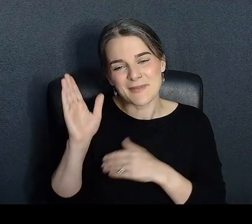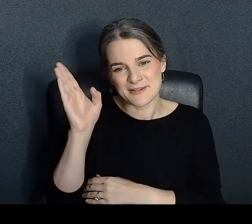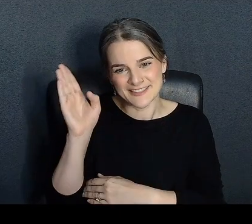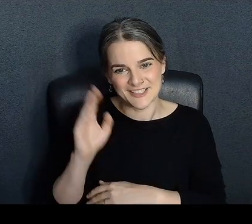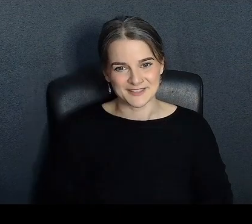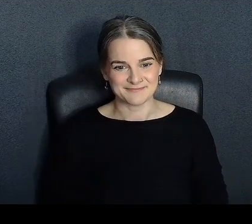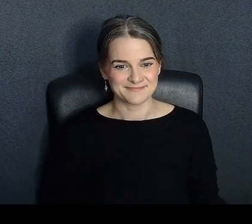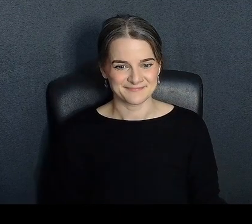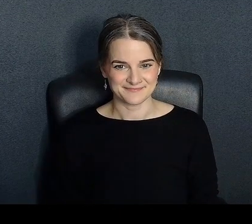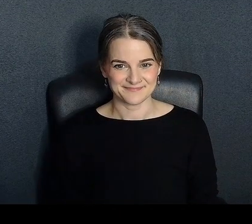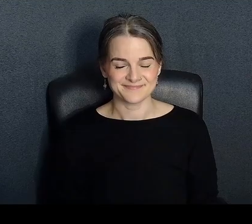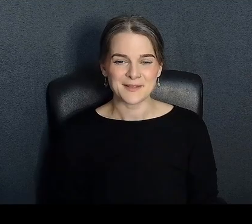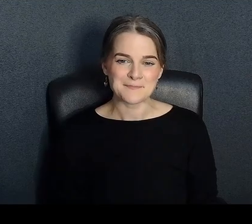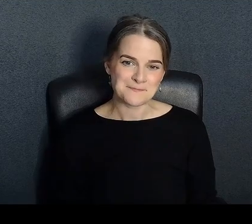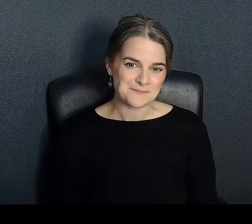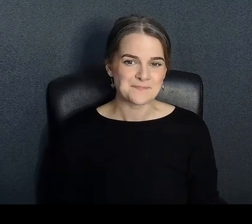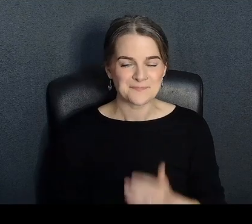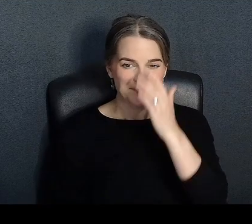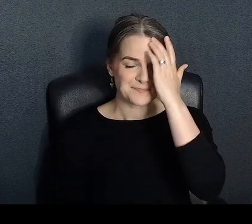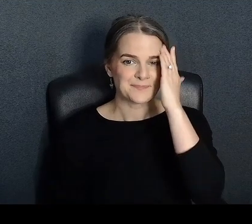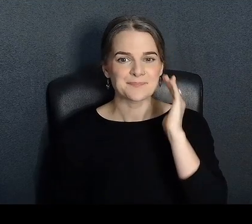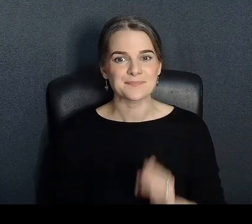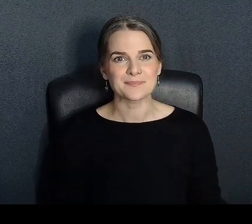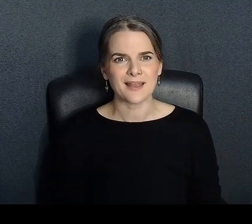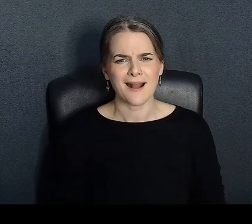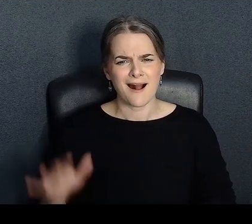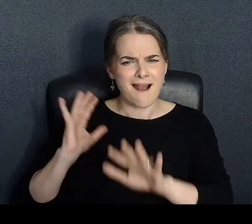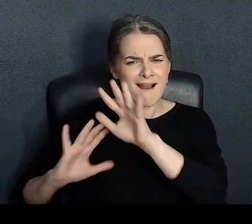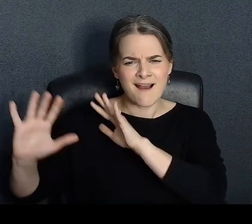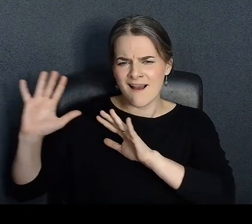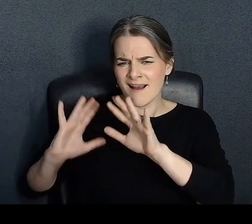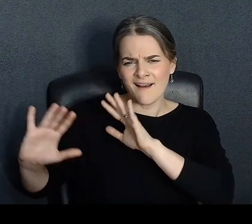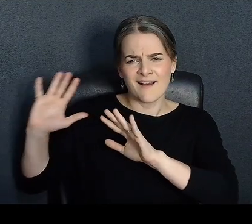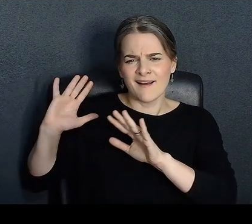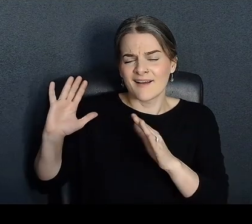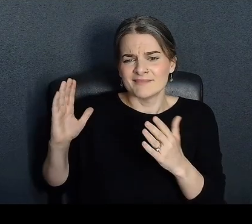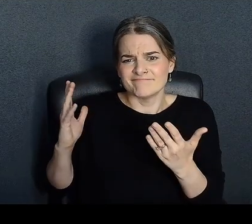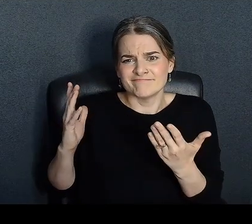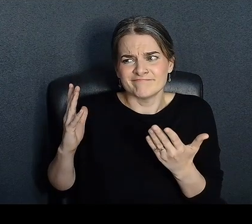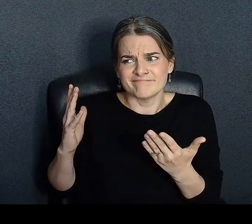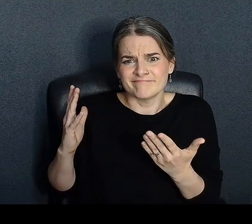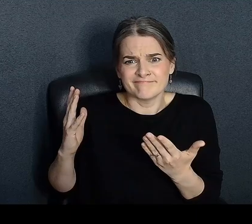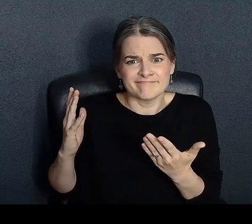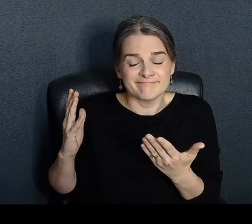So way back I think in the 20--